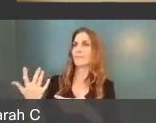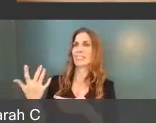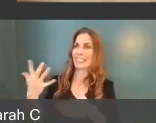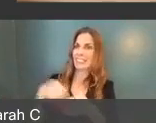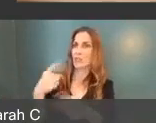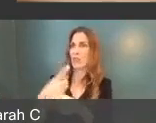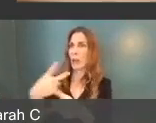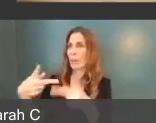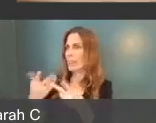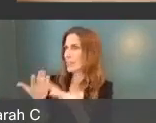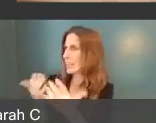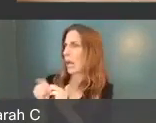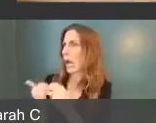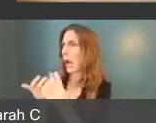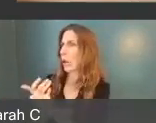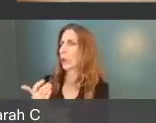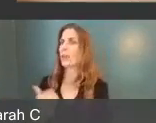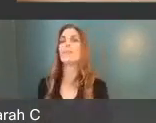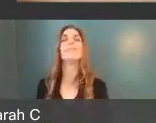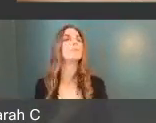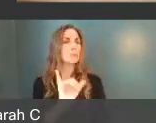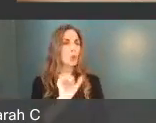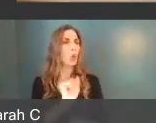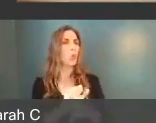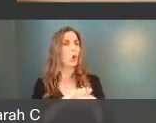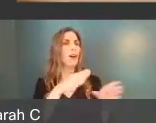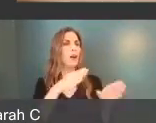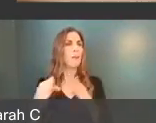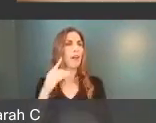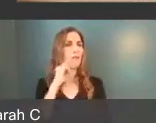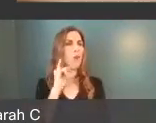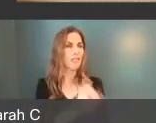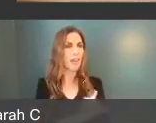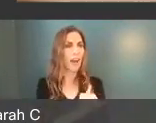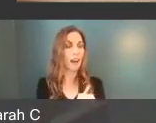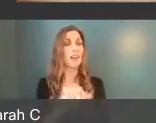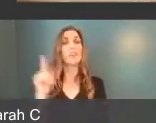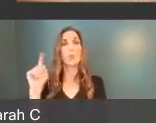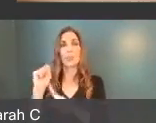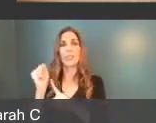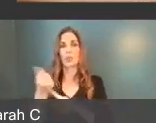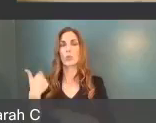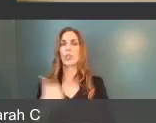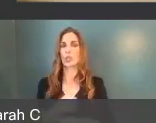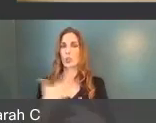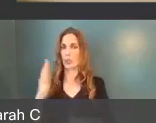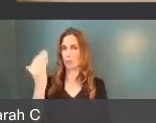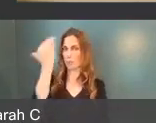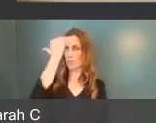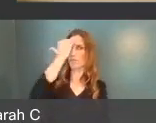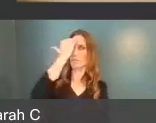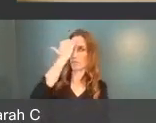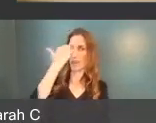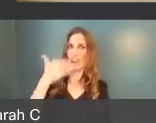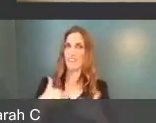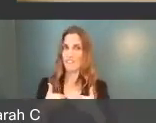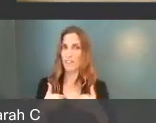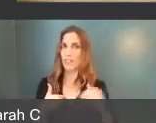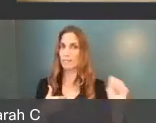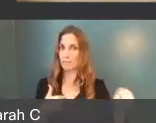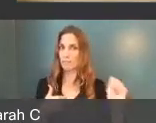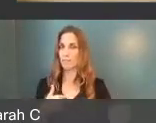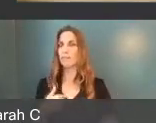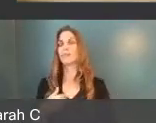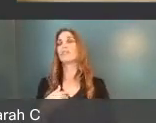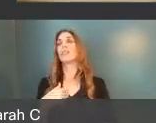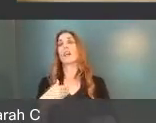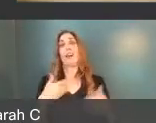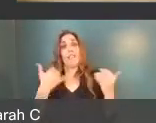[Commissioner Arkoosh] So, we are working on a plan for that. That is a situation we are very aware of. So in the short term, certainly if seniors